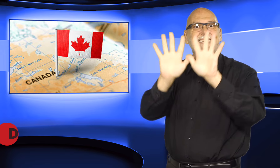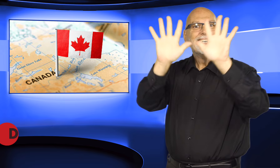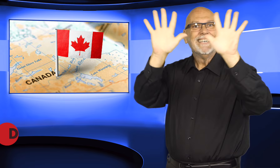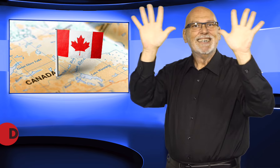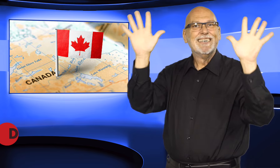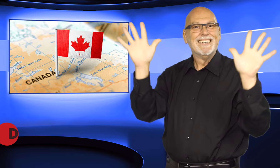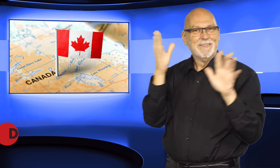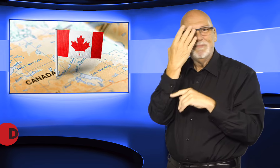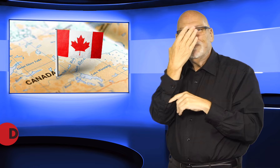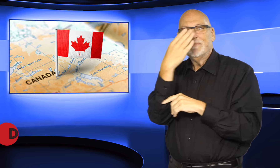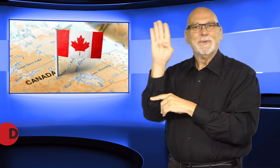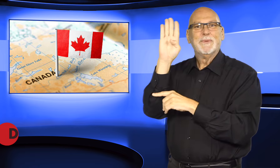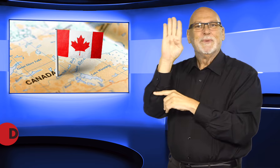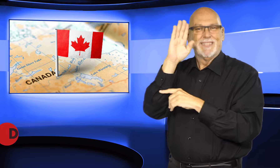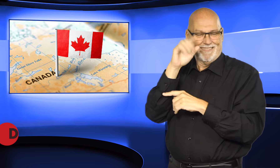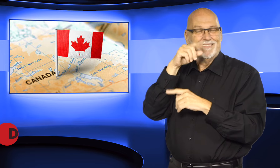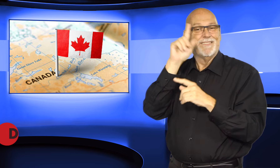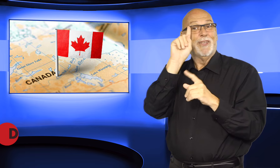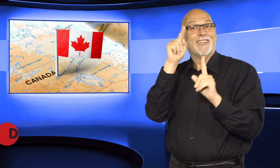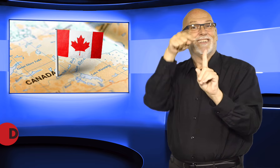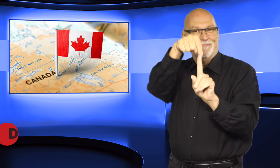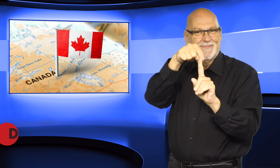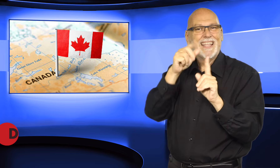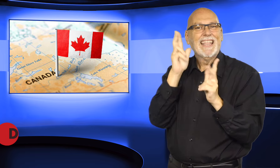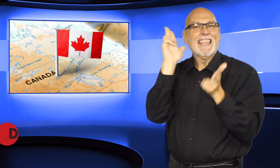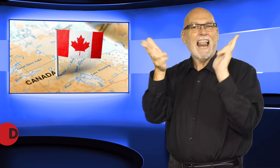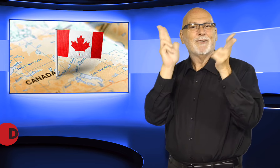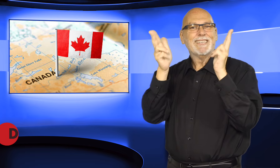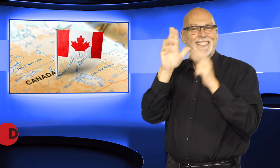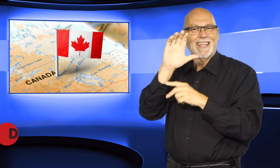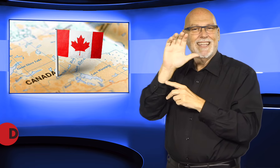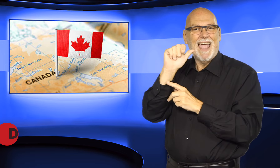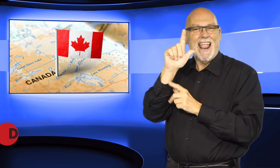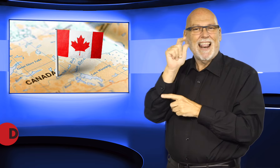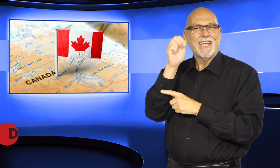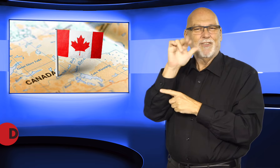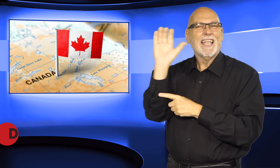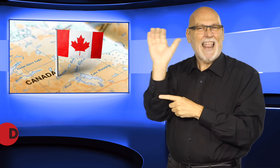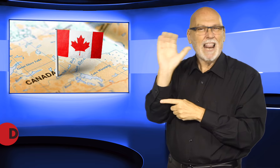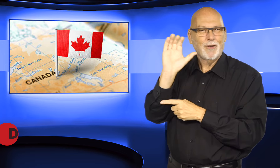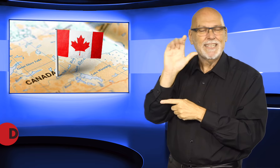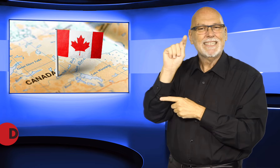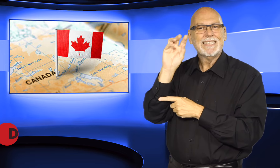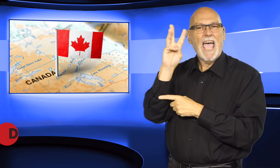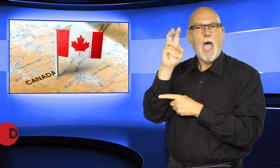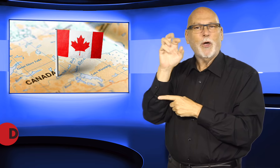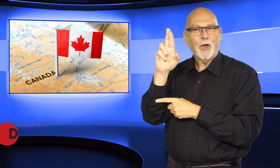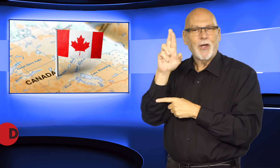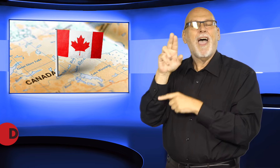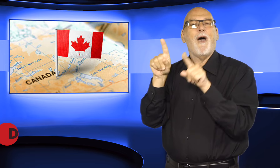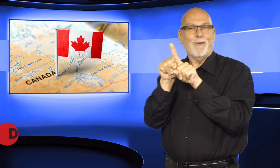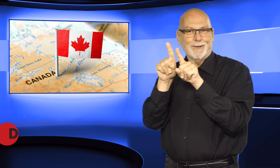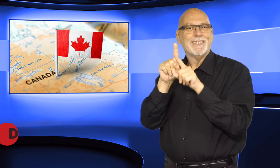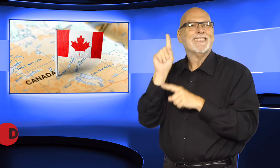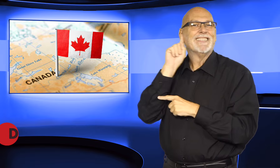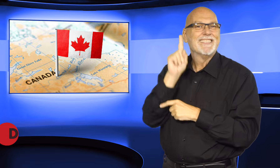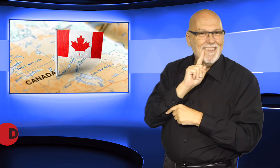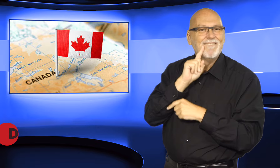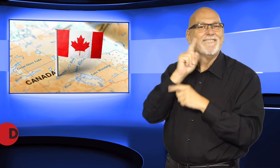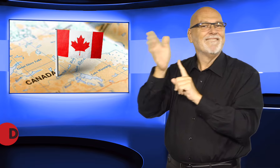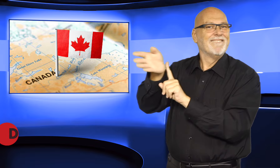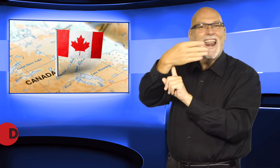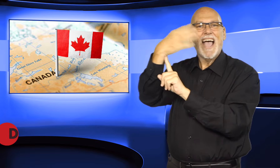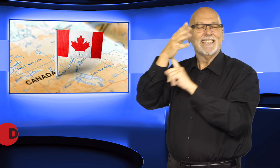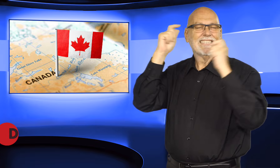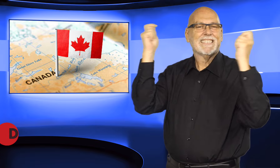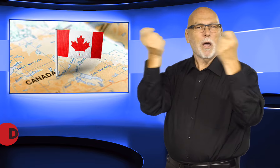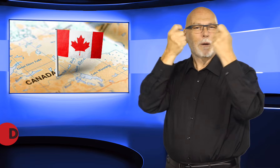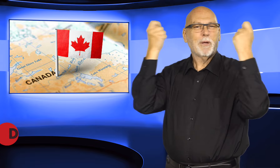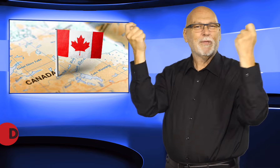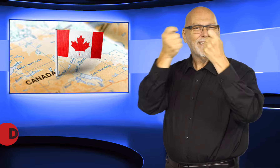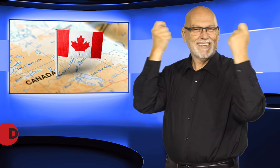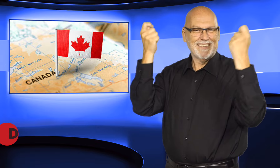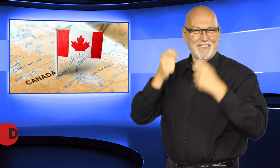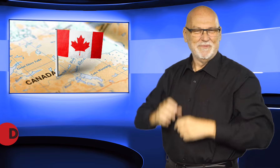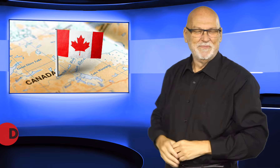in a "Light-Up" in Blue of the Calgary Tower and a Deaf Flag Ceremony.